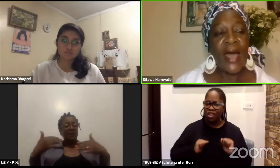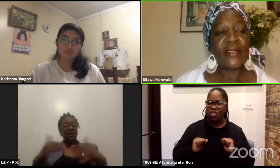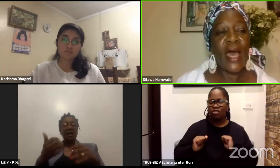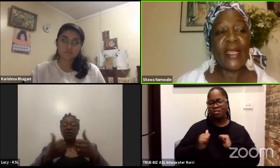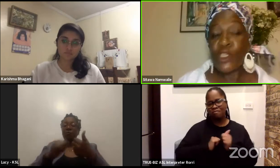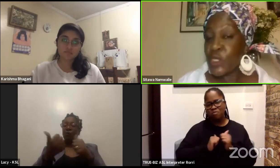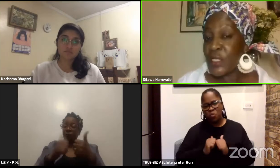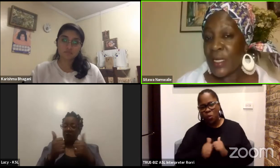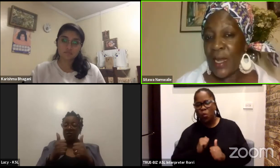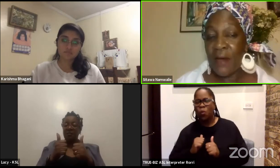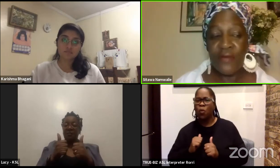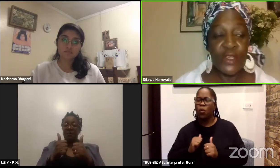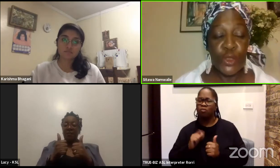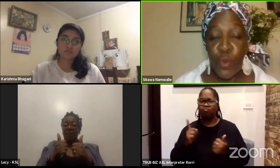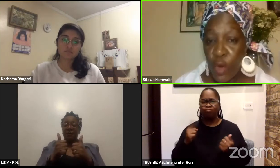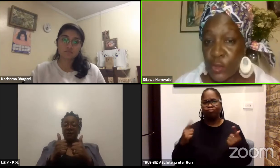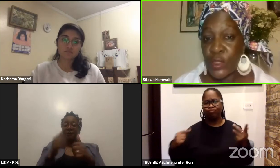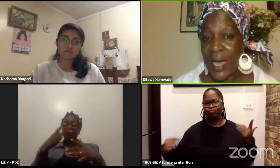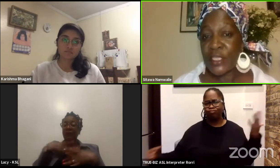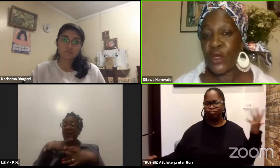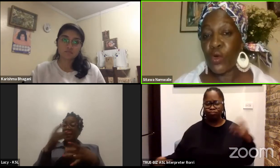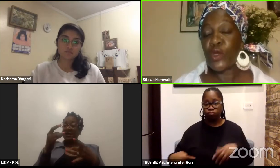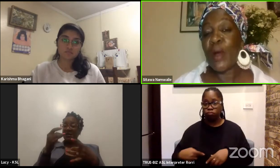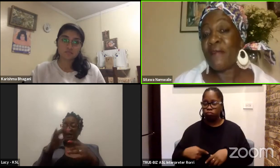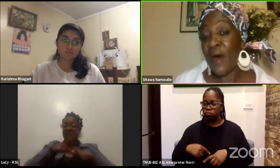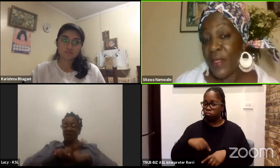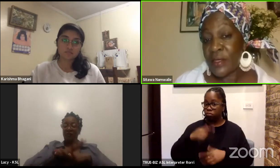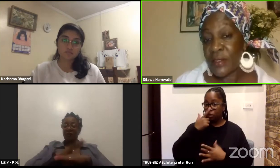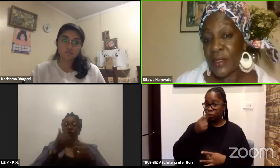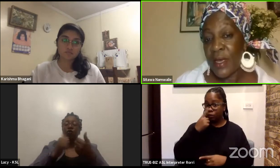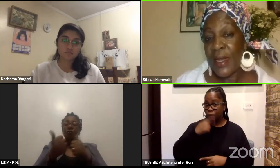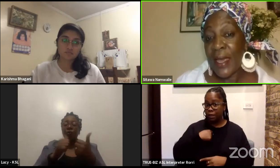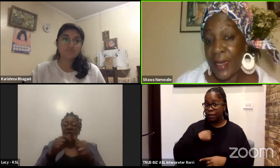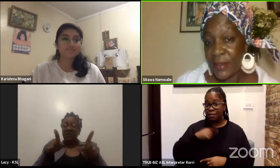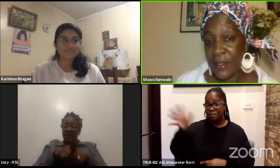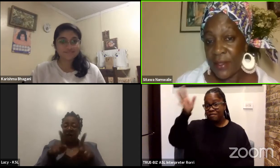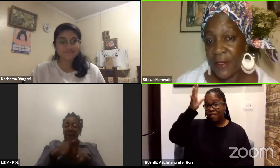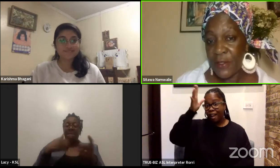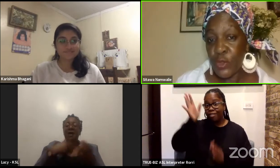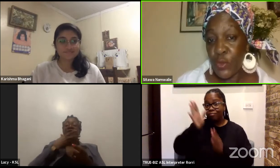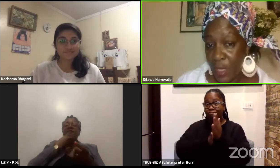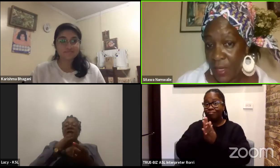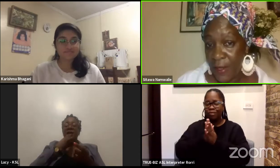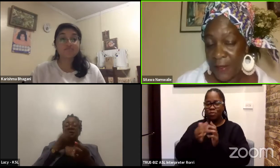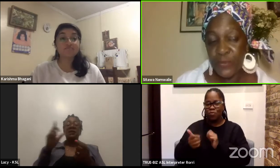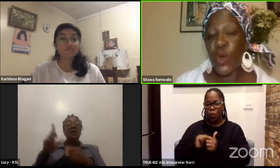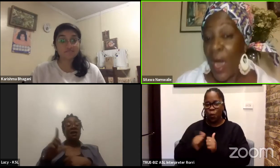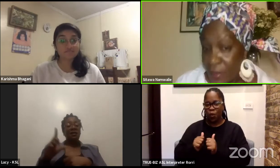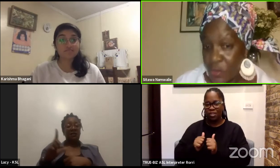and interestingly enough the sport was actually also my father's legacy to me, to us,